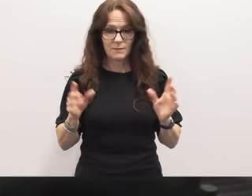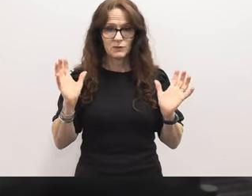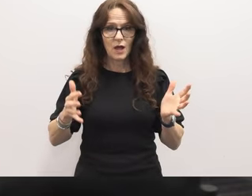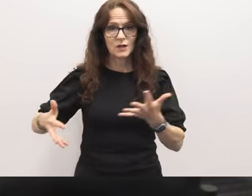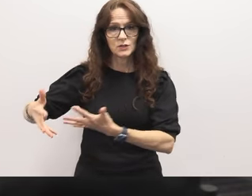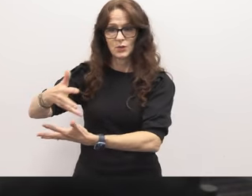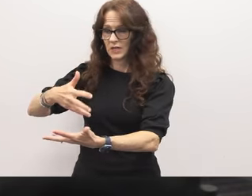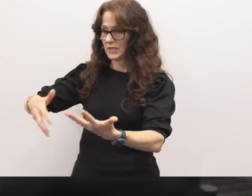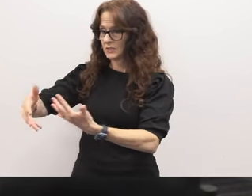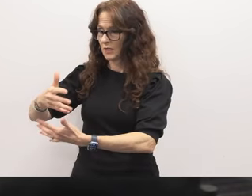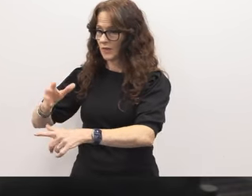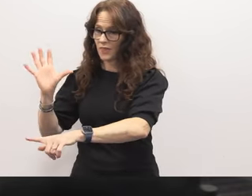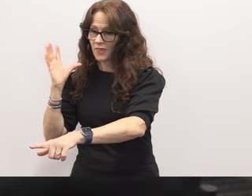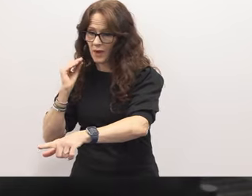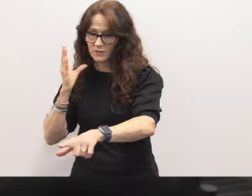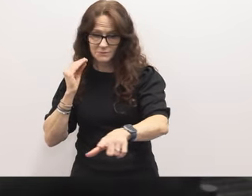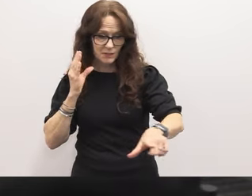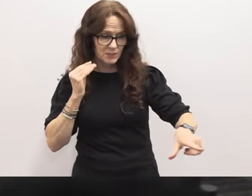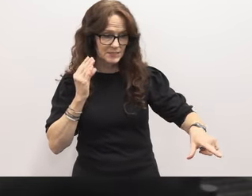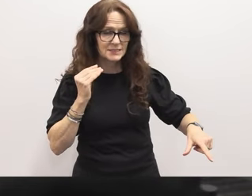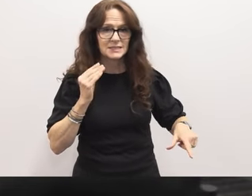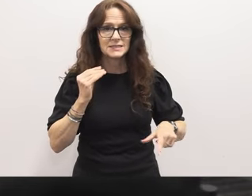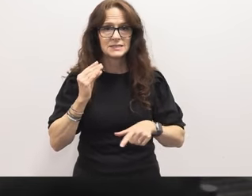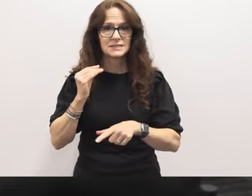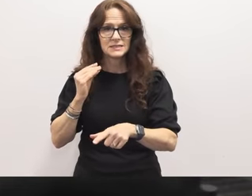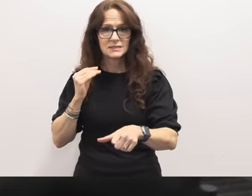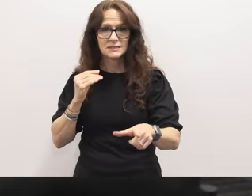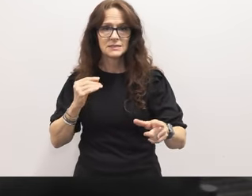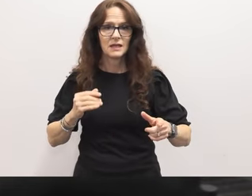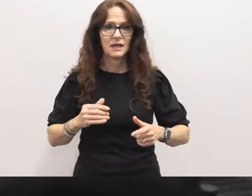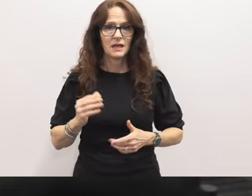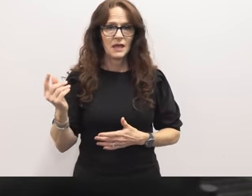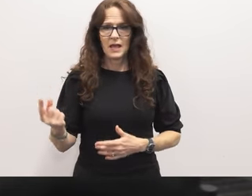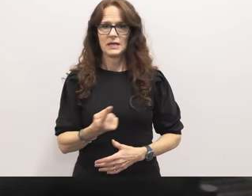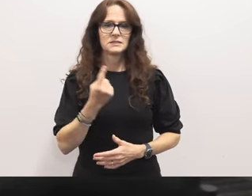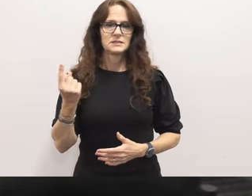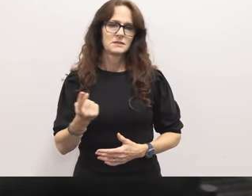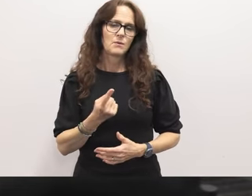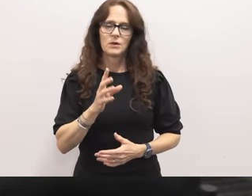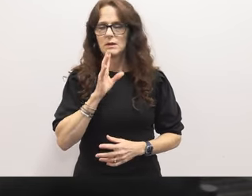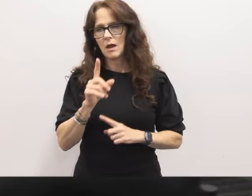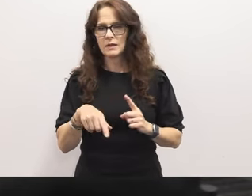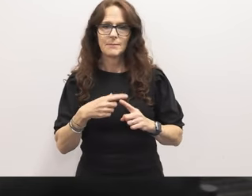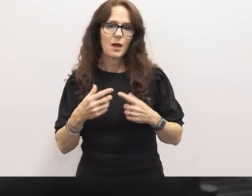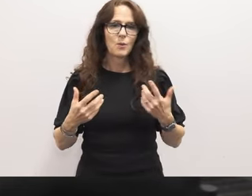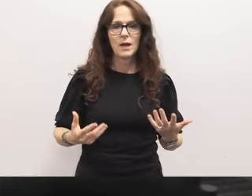about their own experiences. And so when we would have someone, you know, we talk about, well, you know,